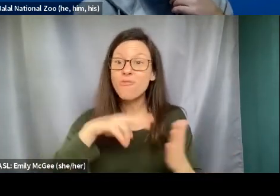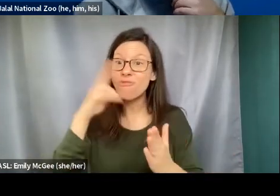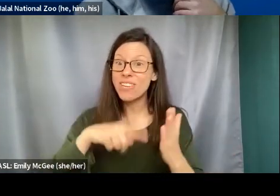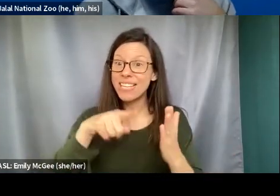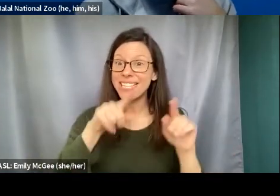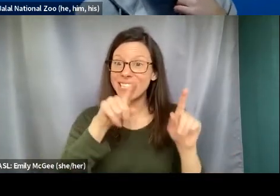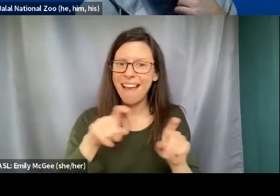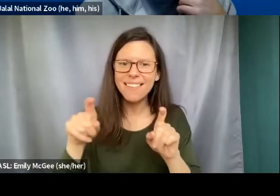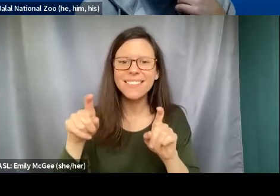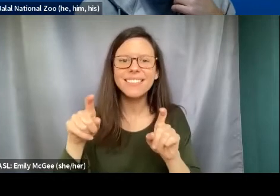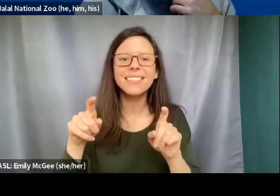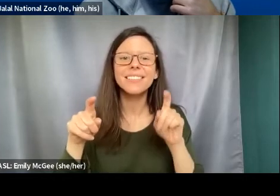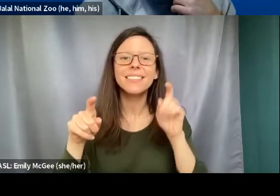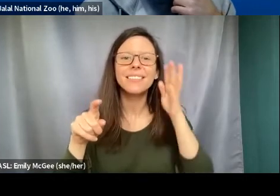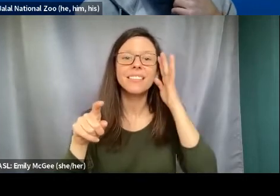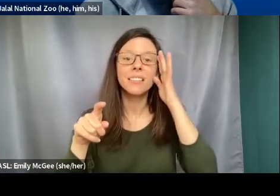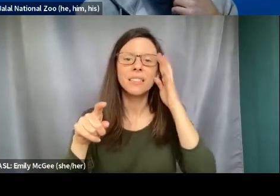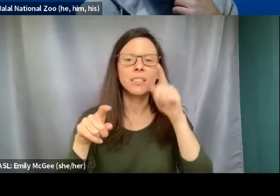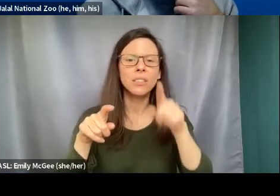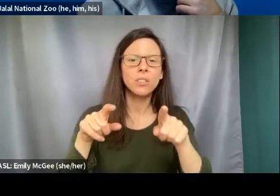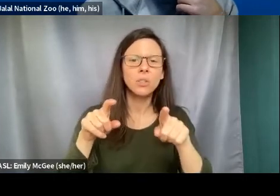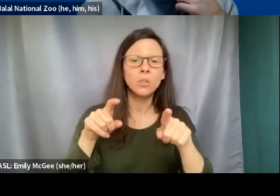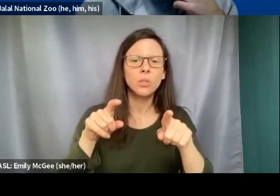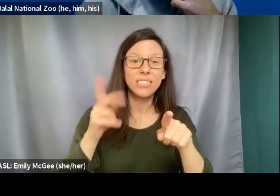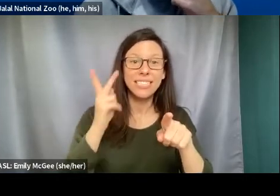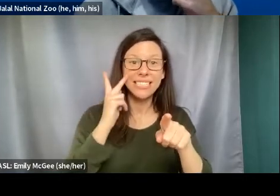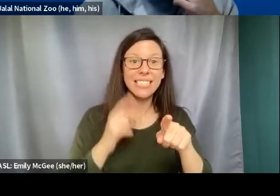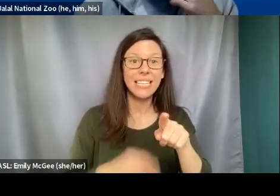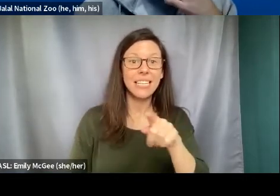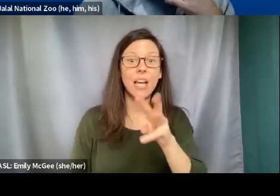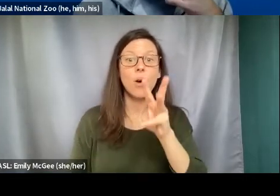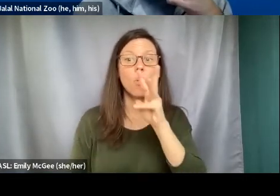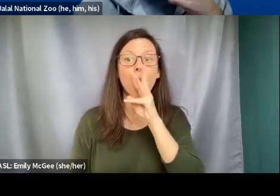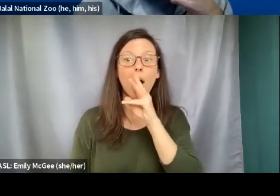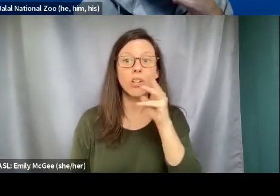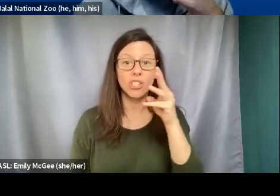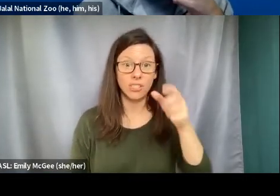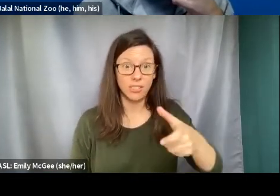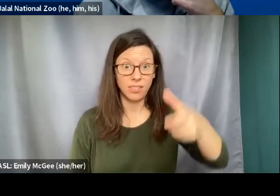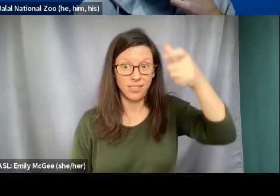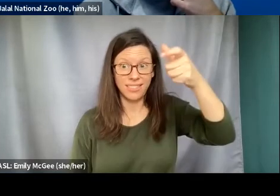and what we're doing is we're matching this tube of water on the left, the color of it to the